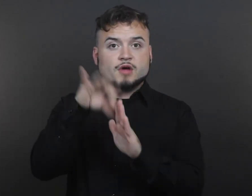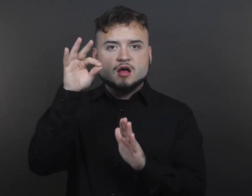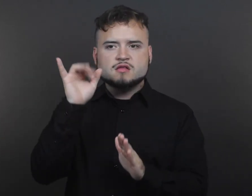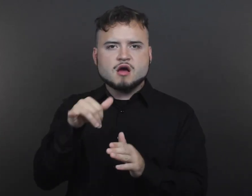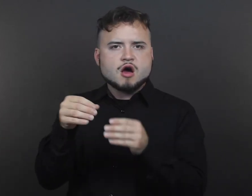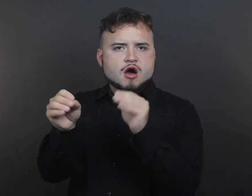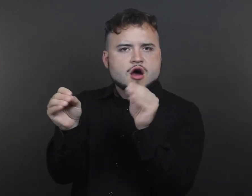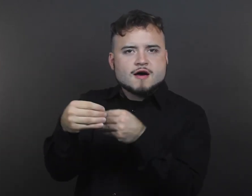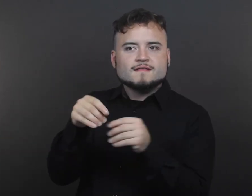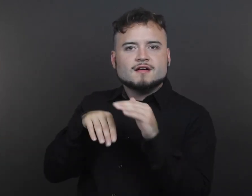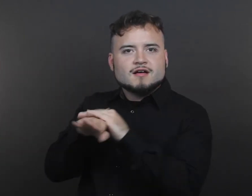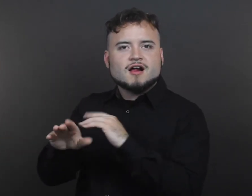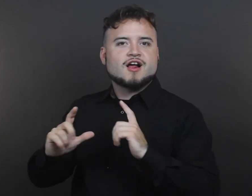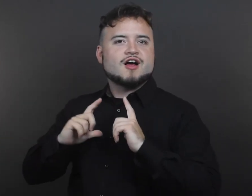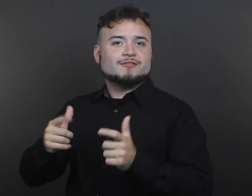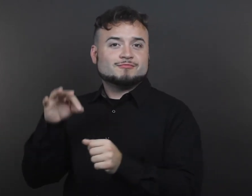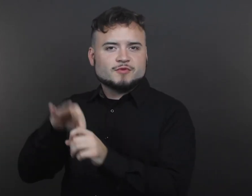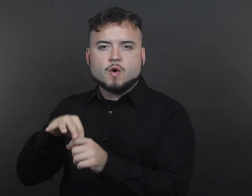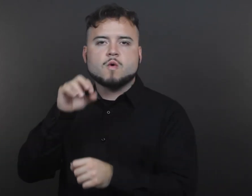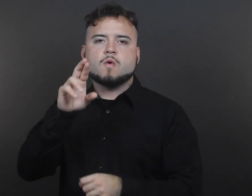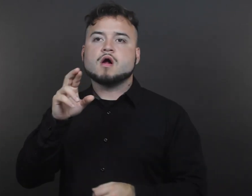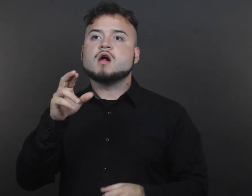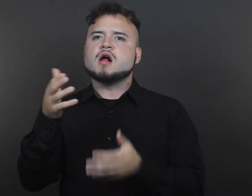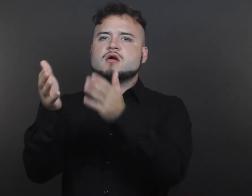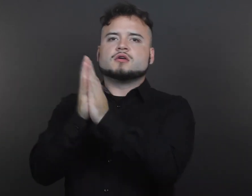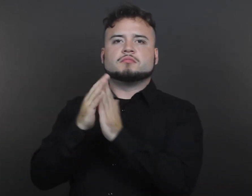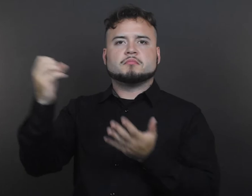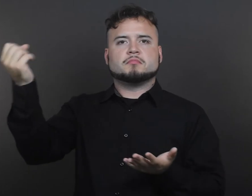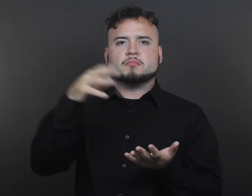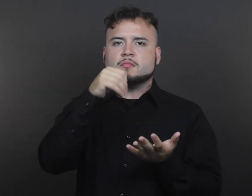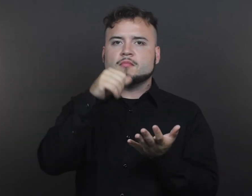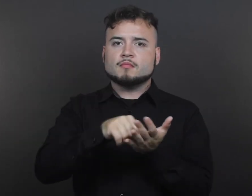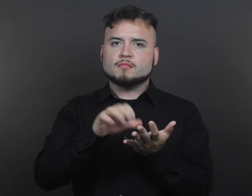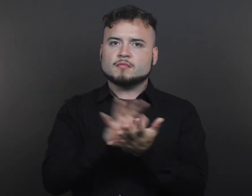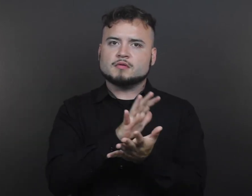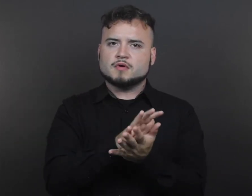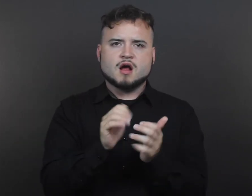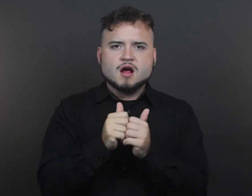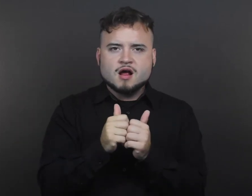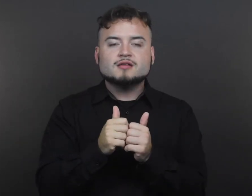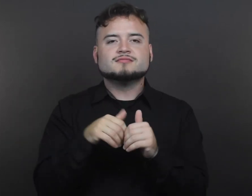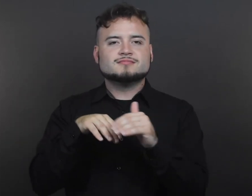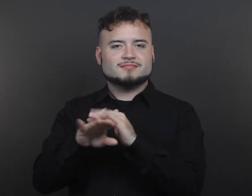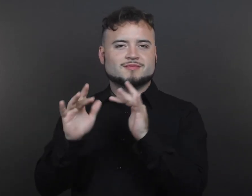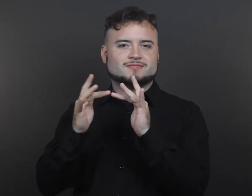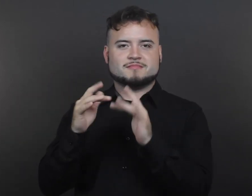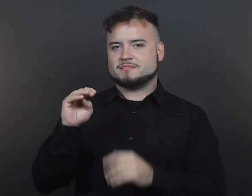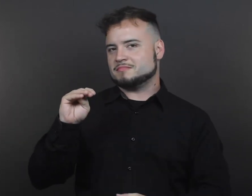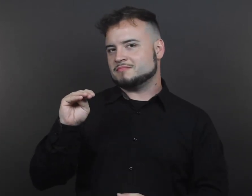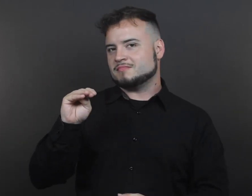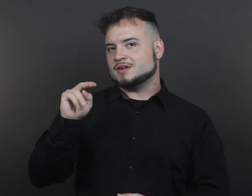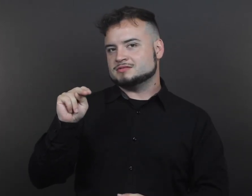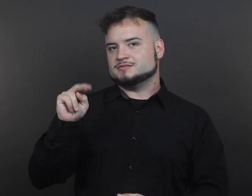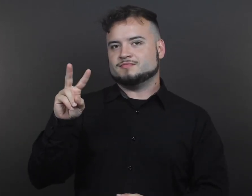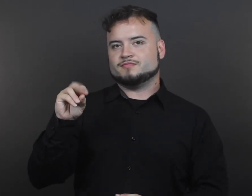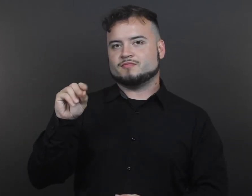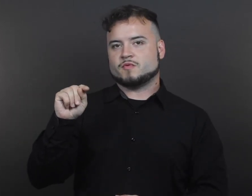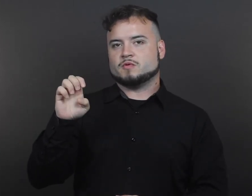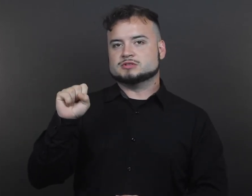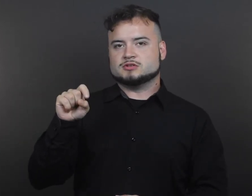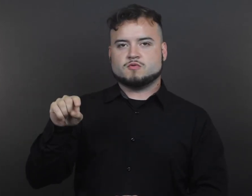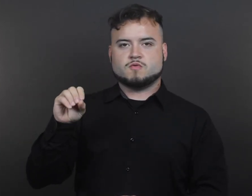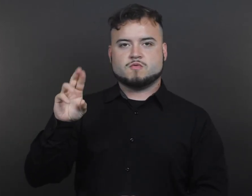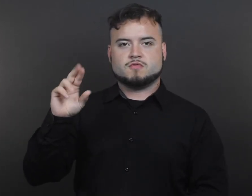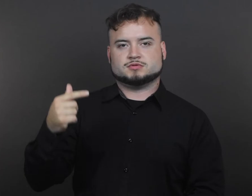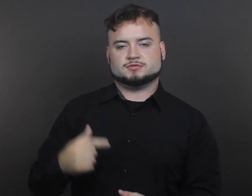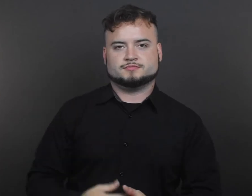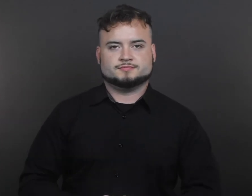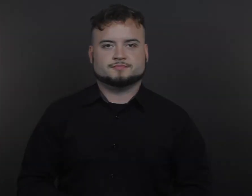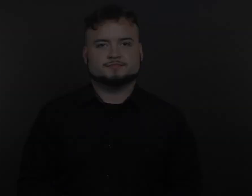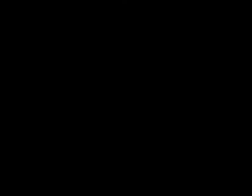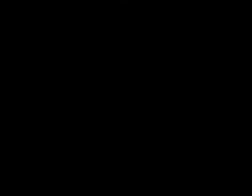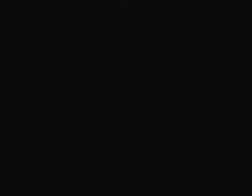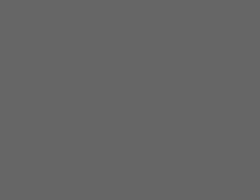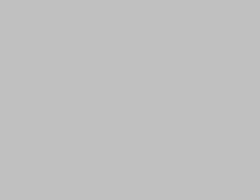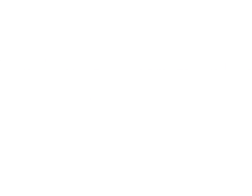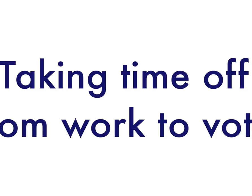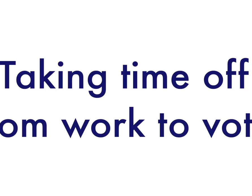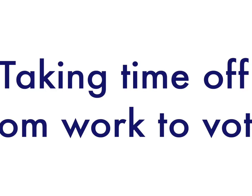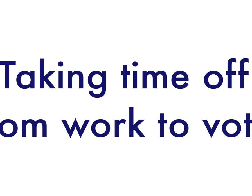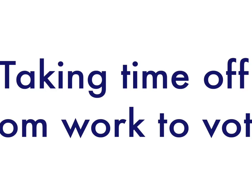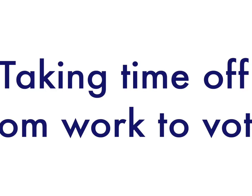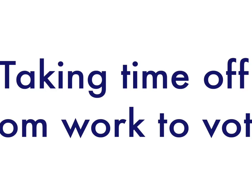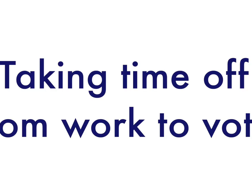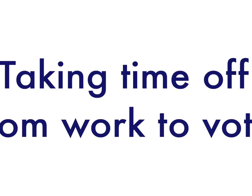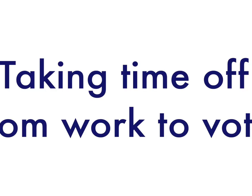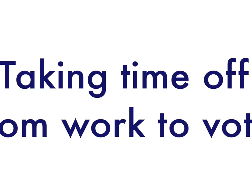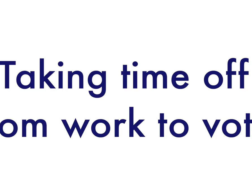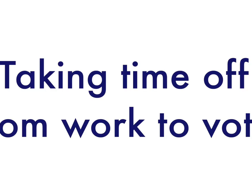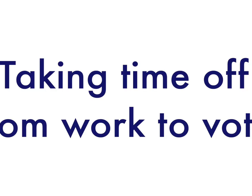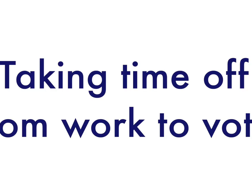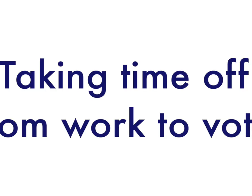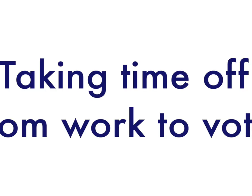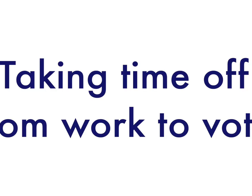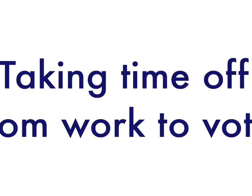To find your local elections office or to request an absentee ballot, visit mnvotes.org.